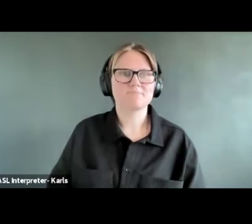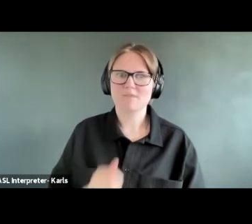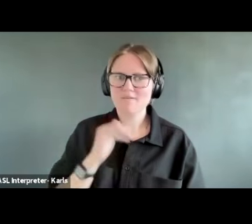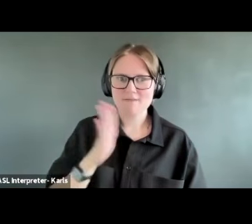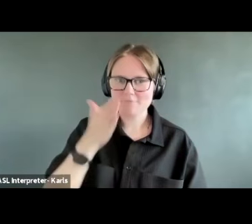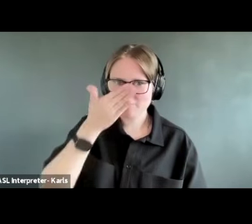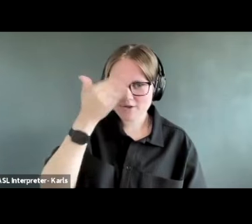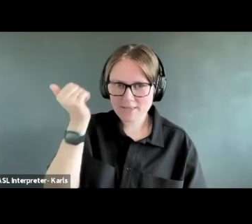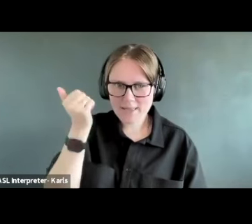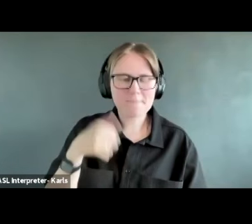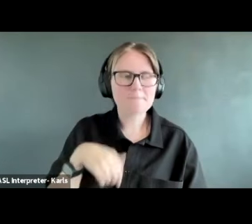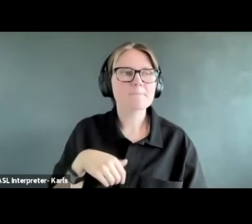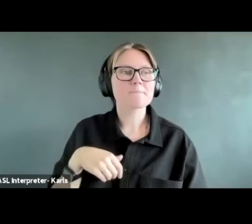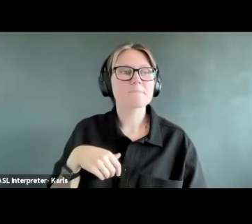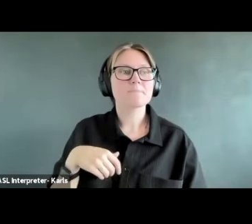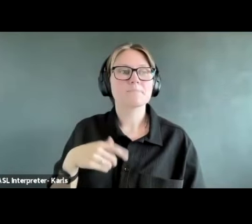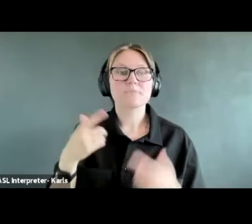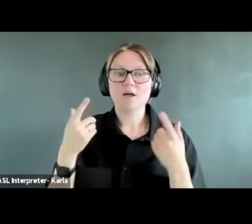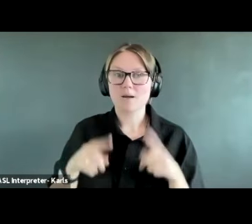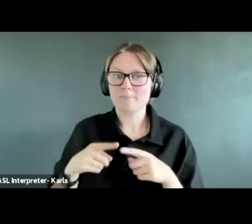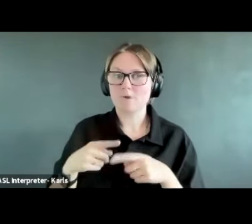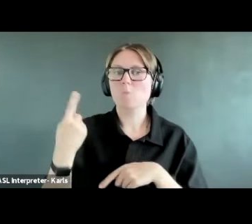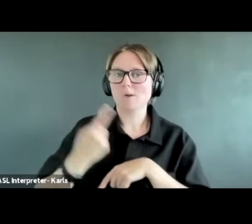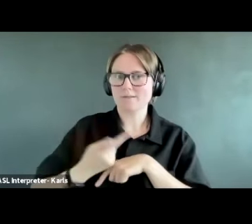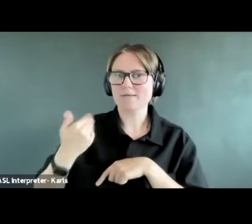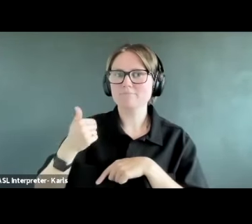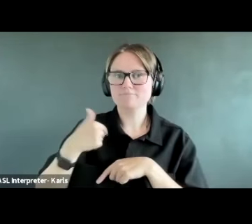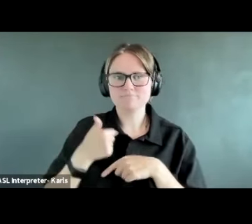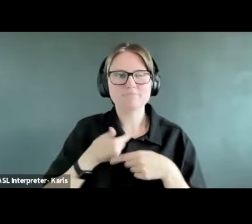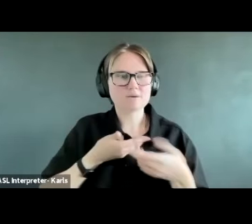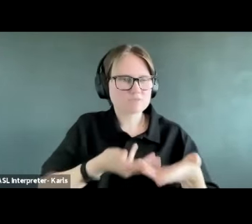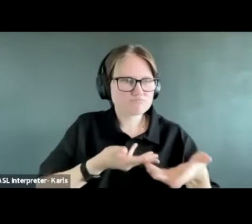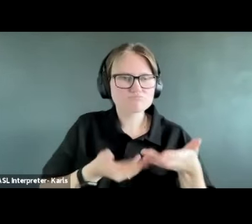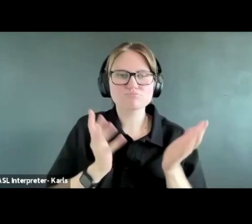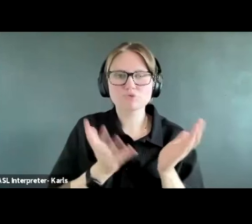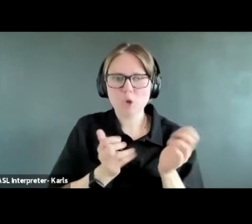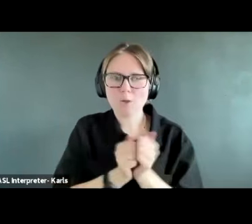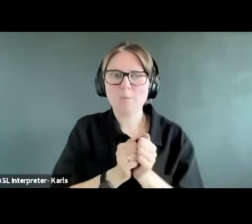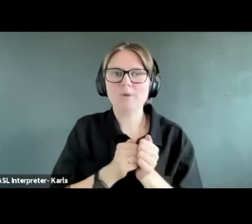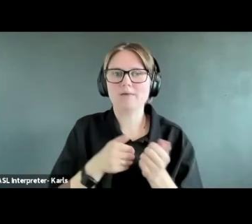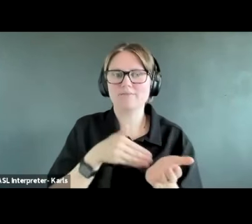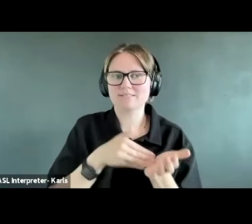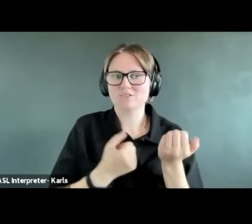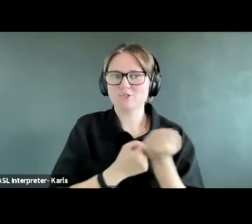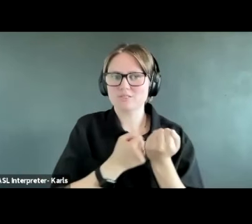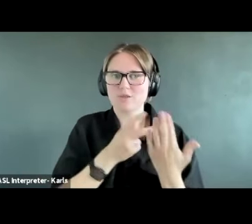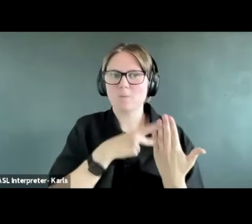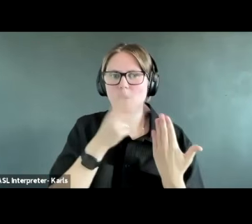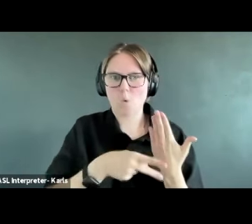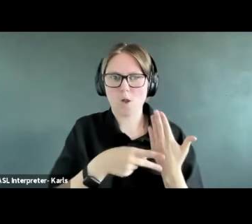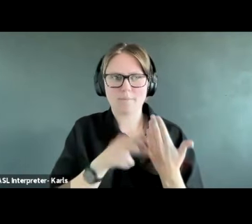to a physician assistant program and the university was like, well, if you don't know how to j p on